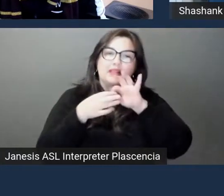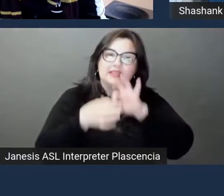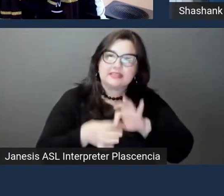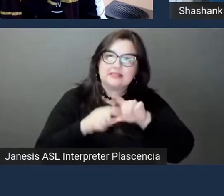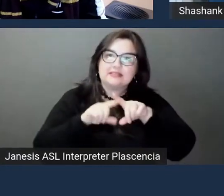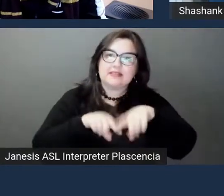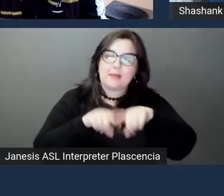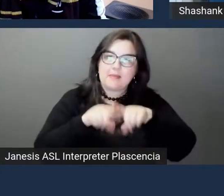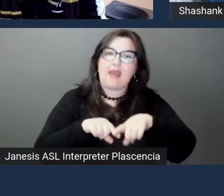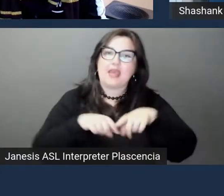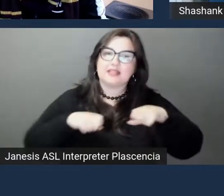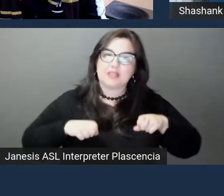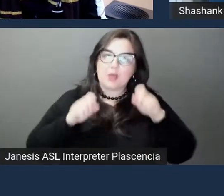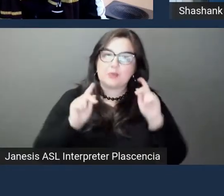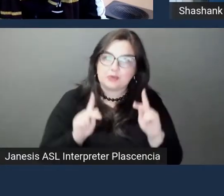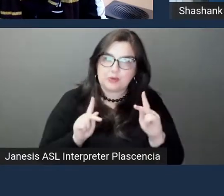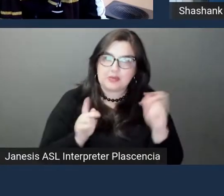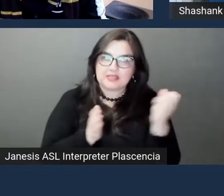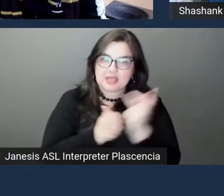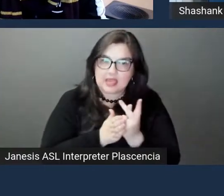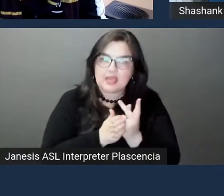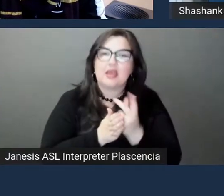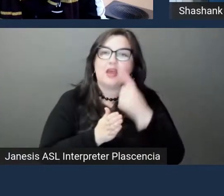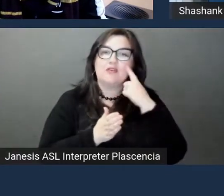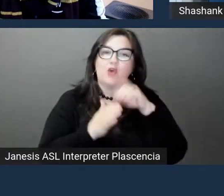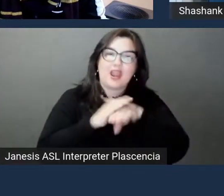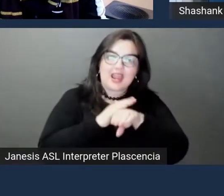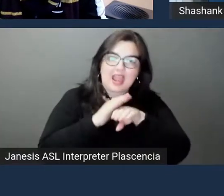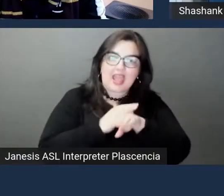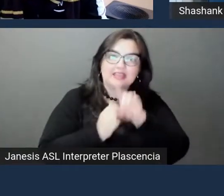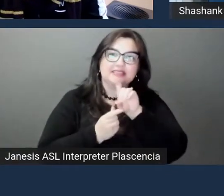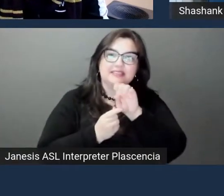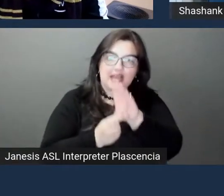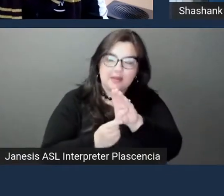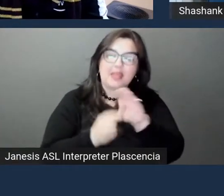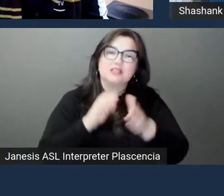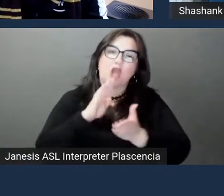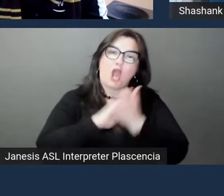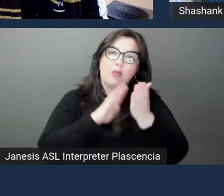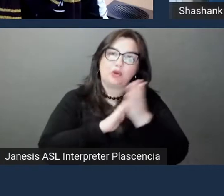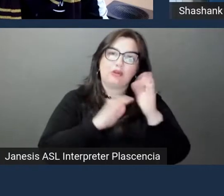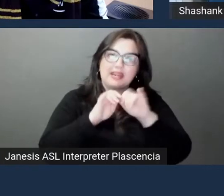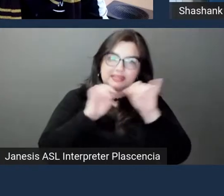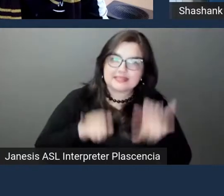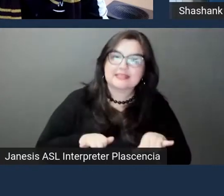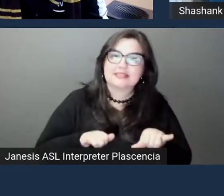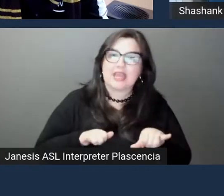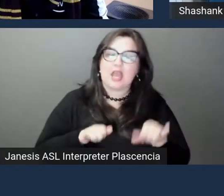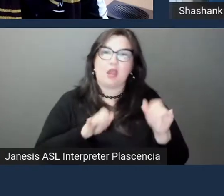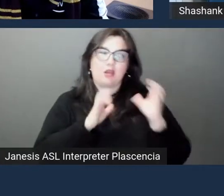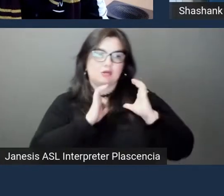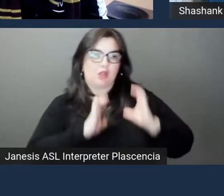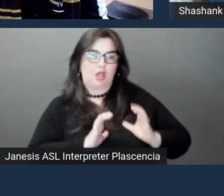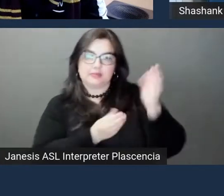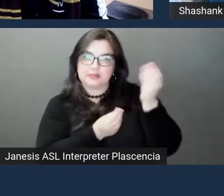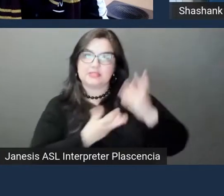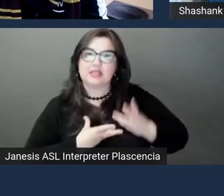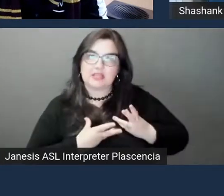that links the access to the data center operating system. What we heard from customers is that, they want the managed service.